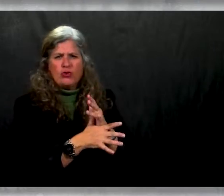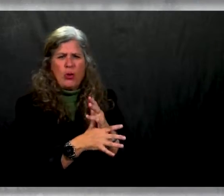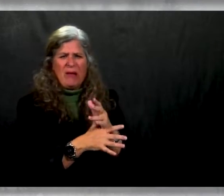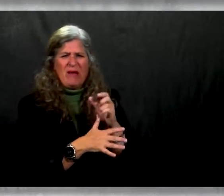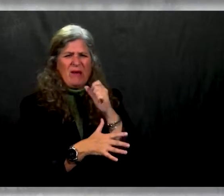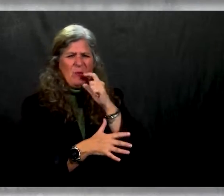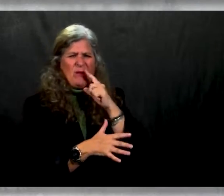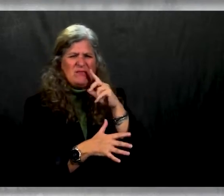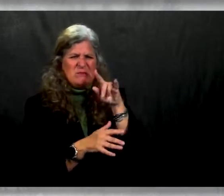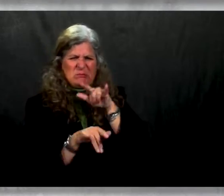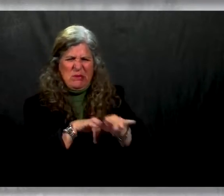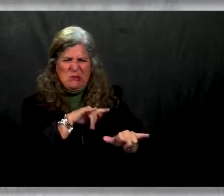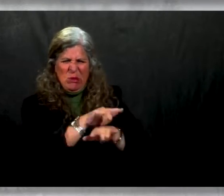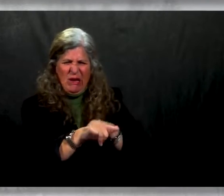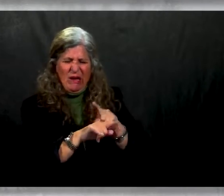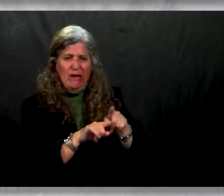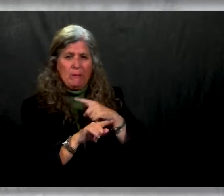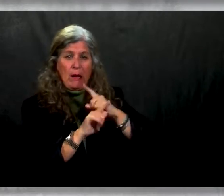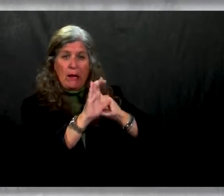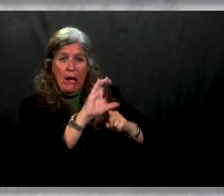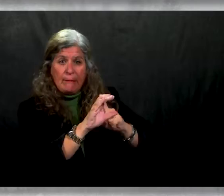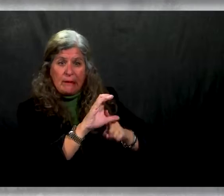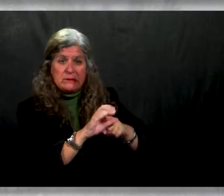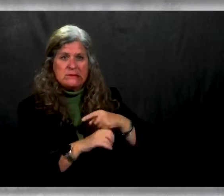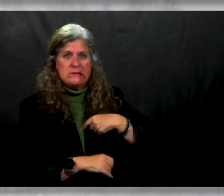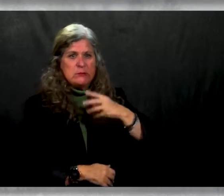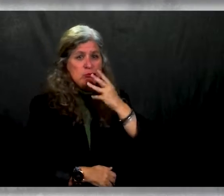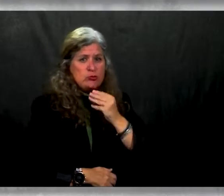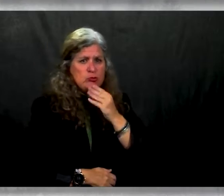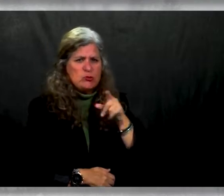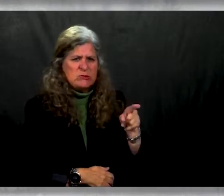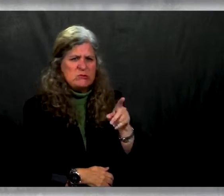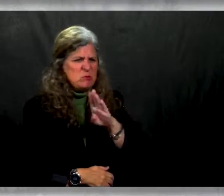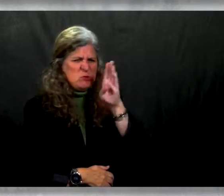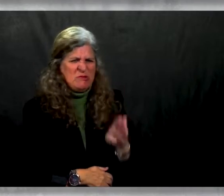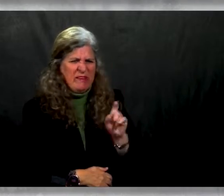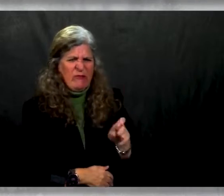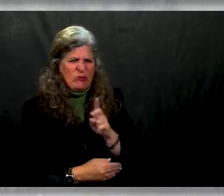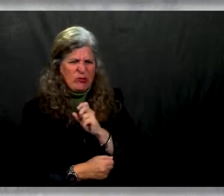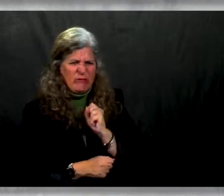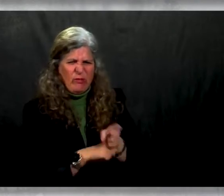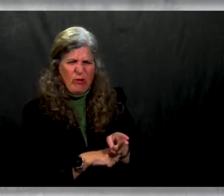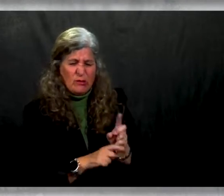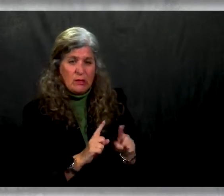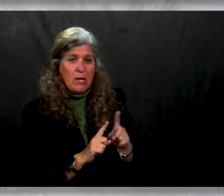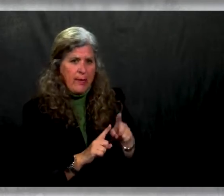by Communist Pacifists and Jews on the home front, they shouldn't have lost and that they would make good on that again,